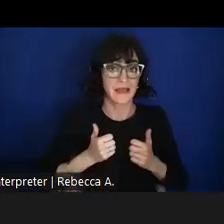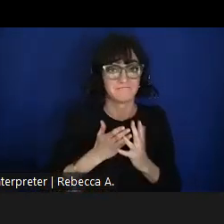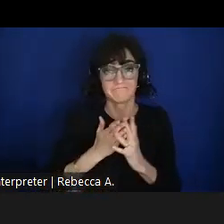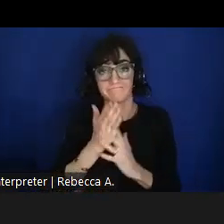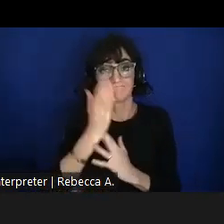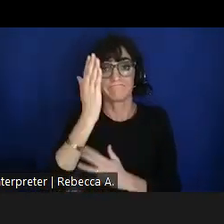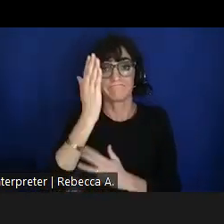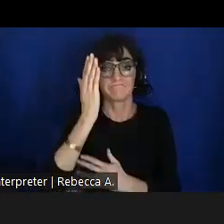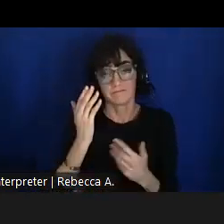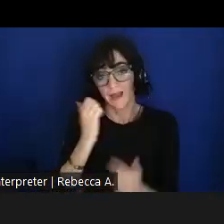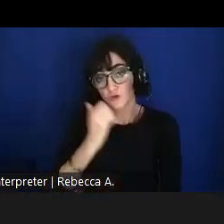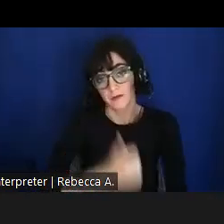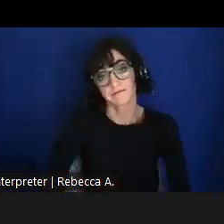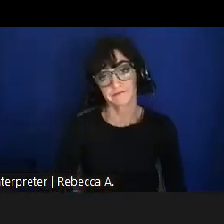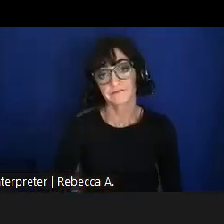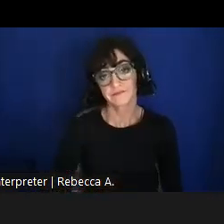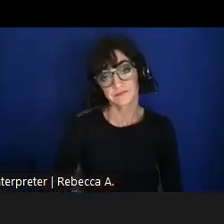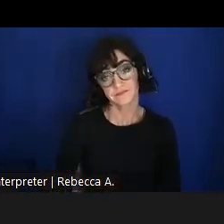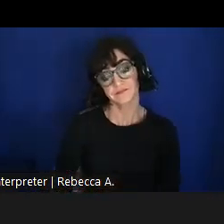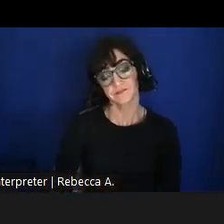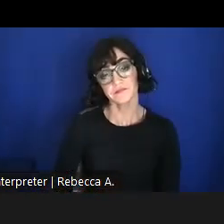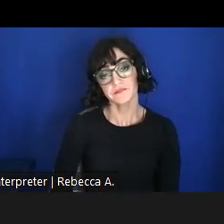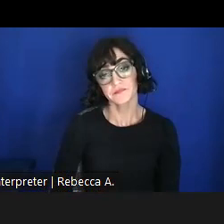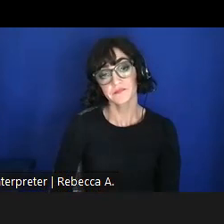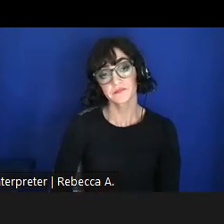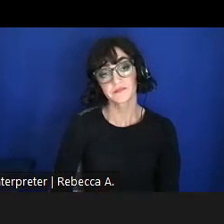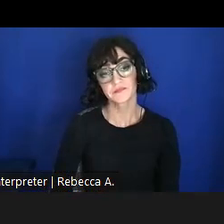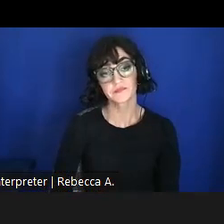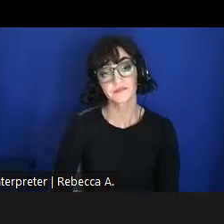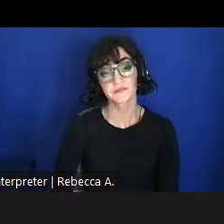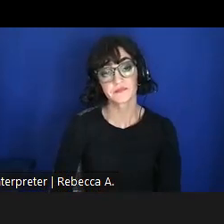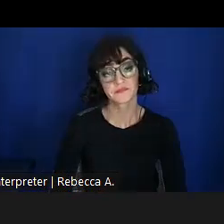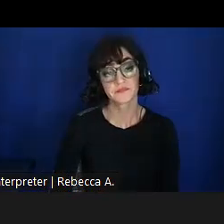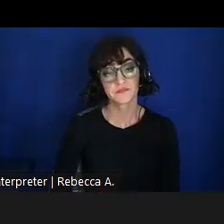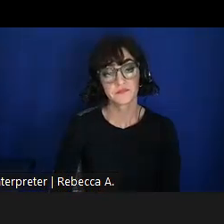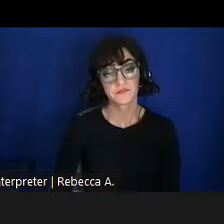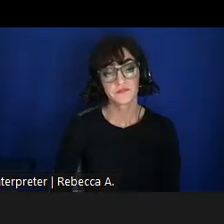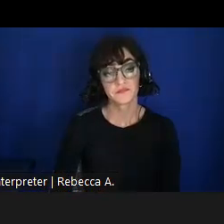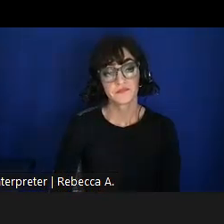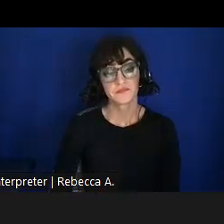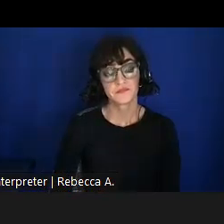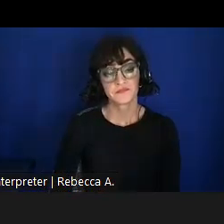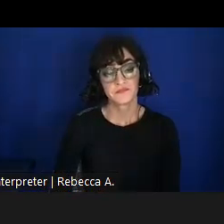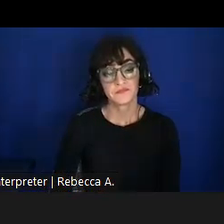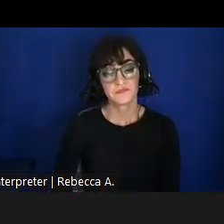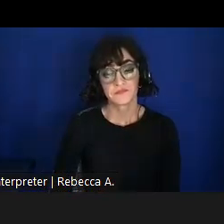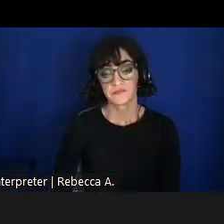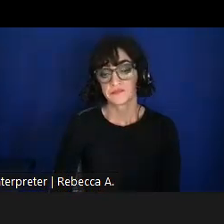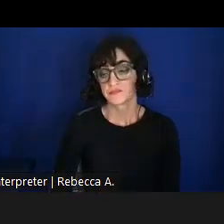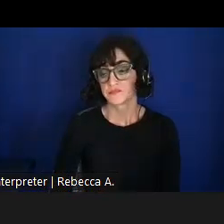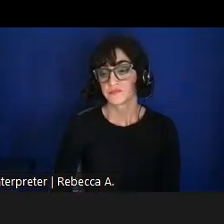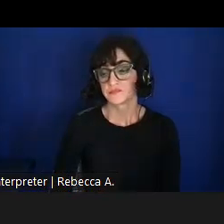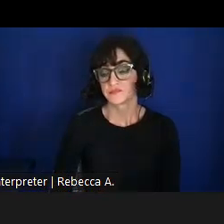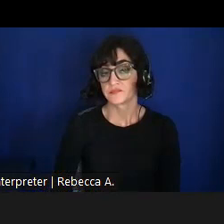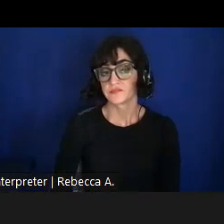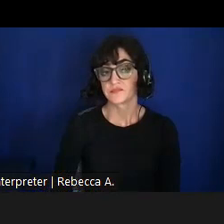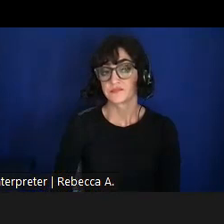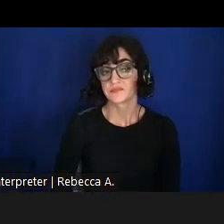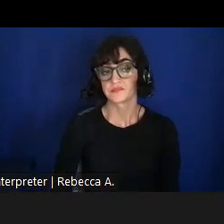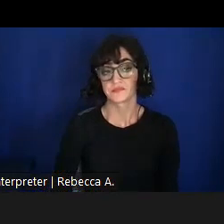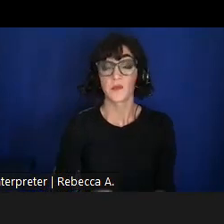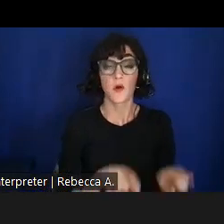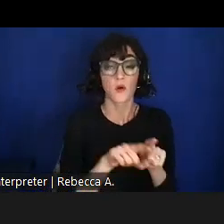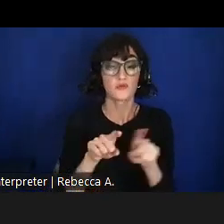and then you have the other aspect where they don't have control over what they use at all